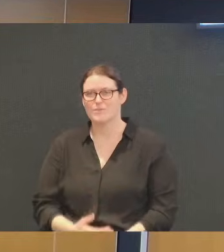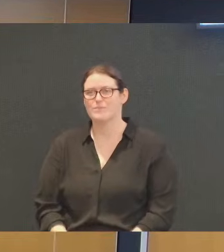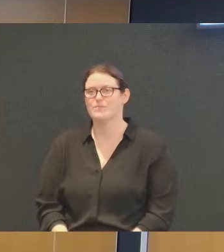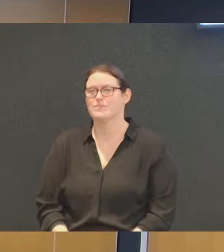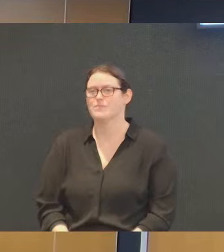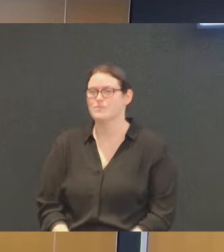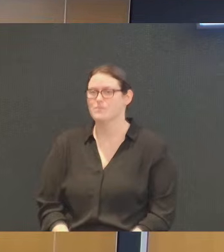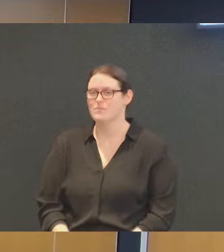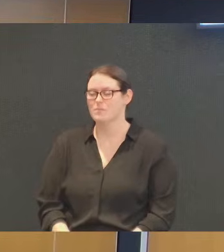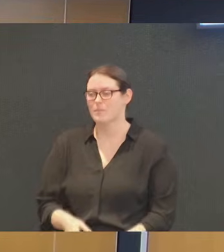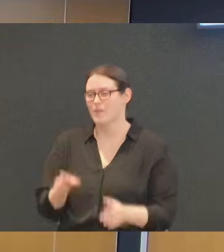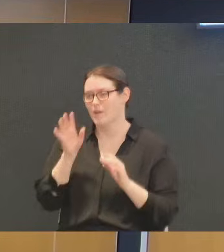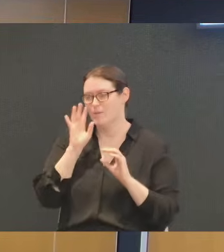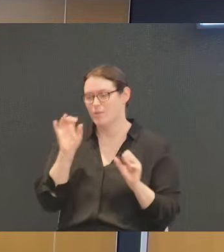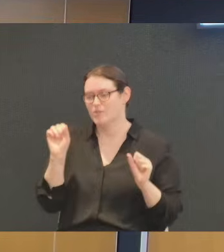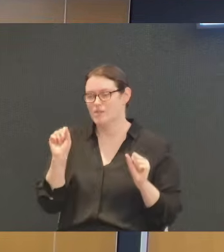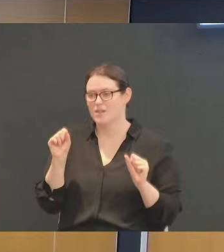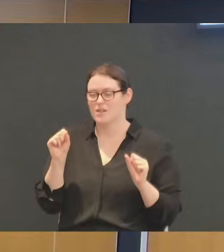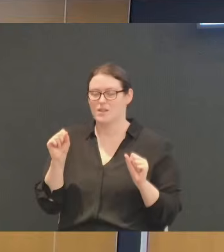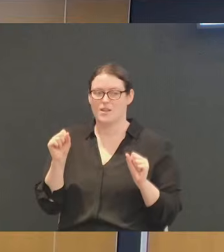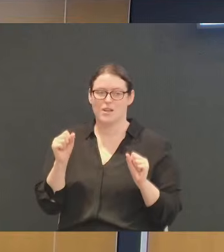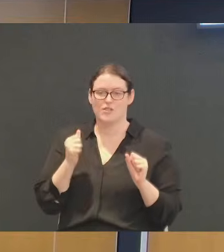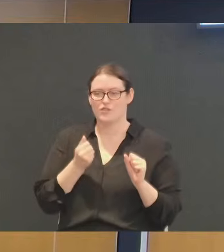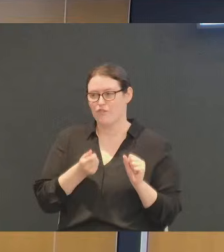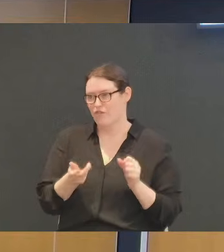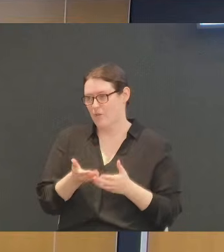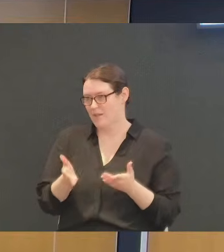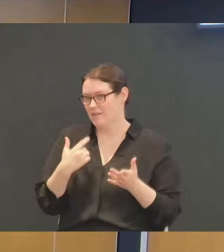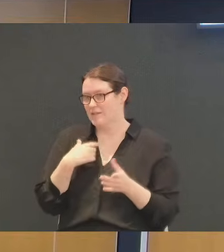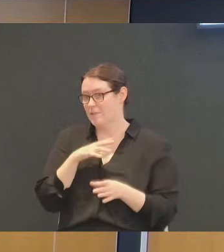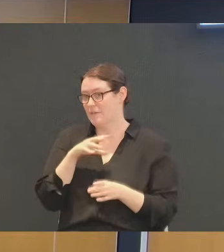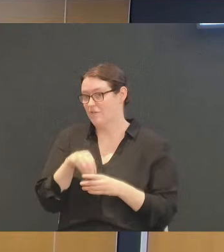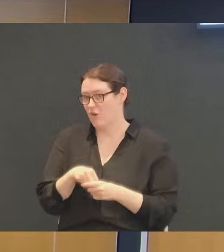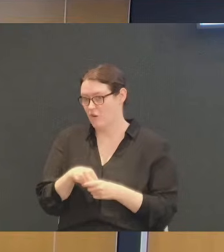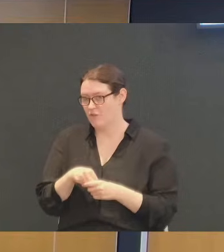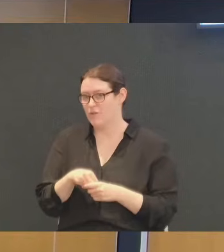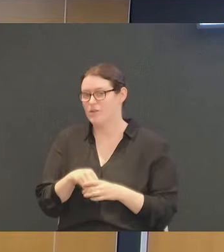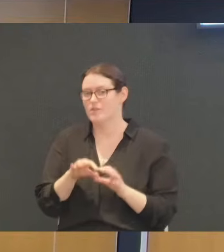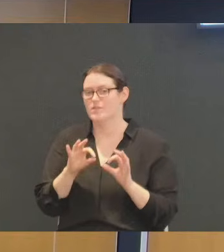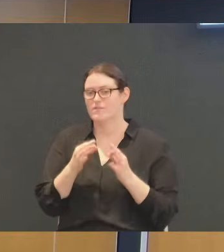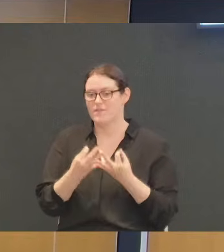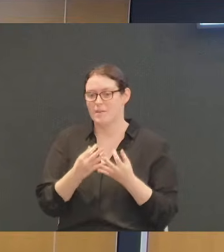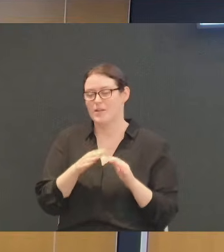I'll just throw out a few of things that I've been involved uh, with the Family and Children First